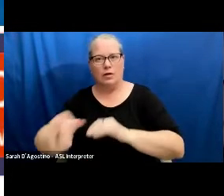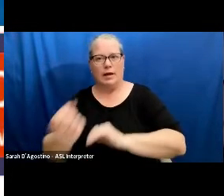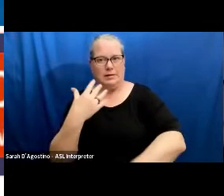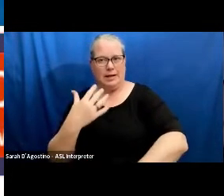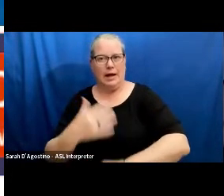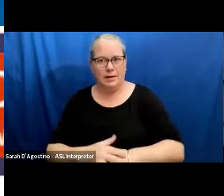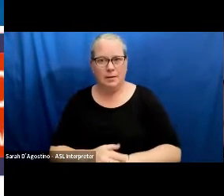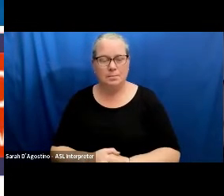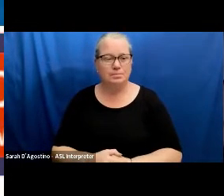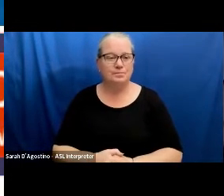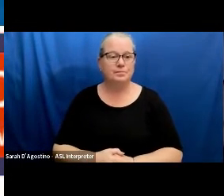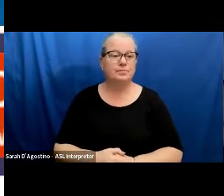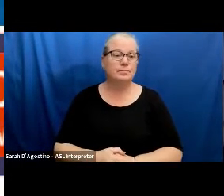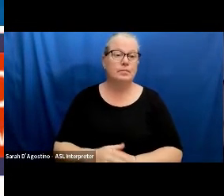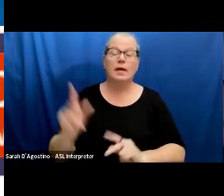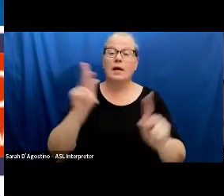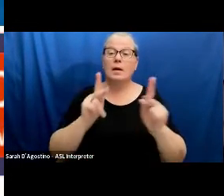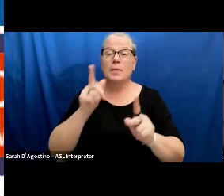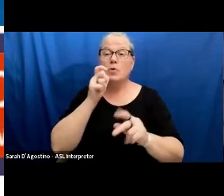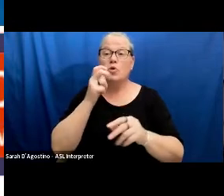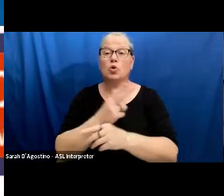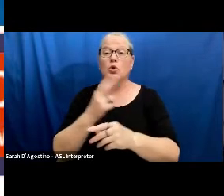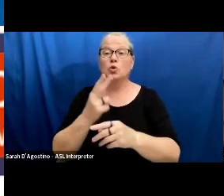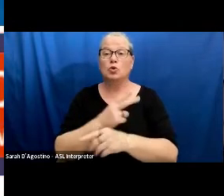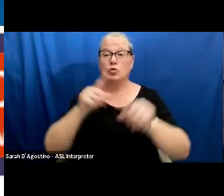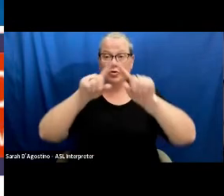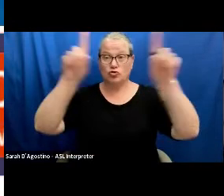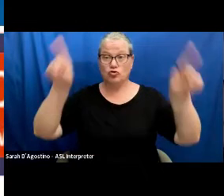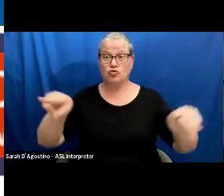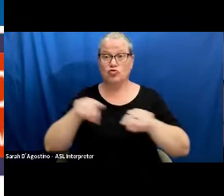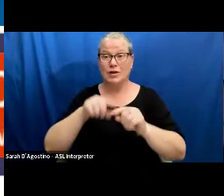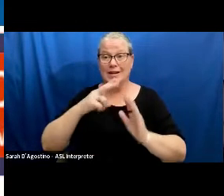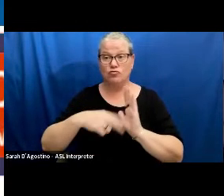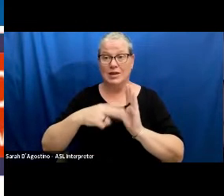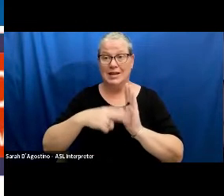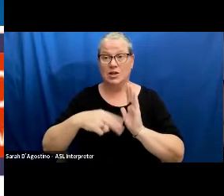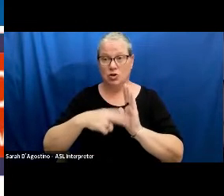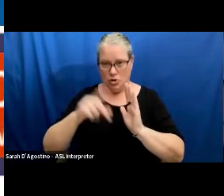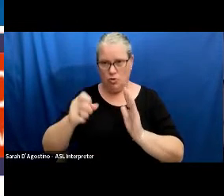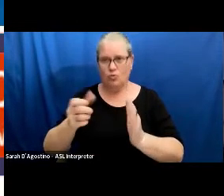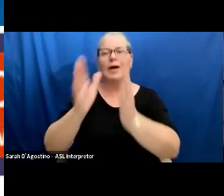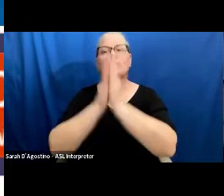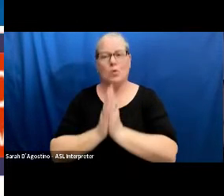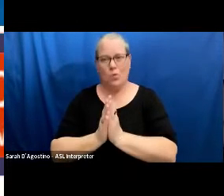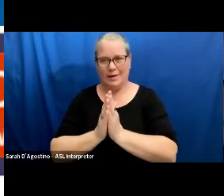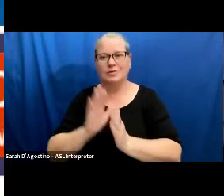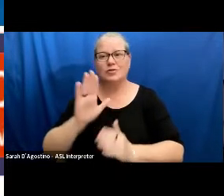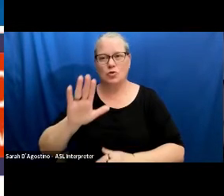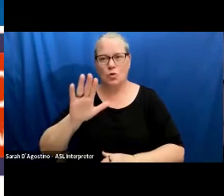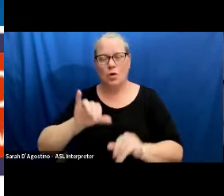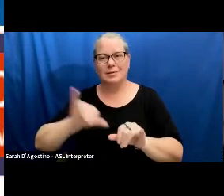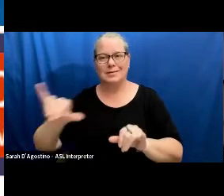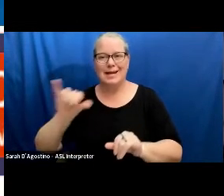it is possible to get your absentee ballot emailed to you electronically you can have